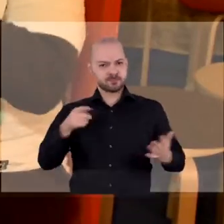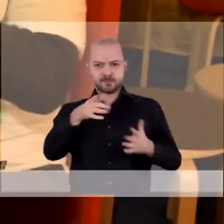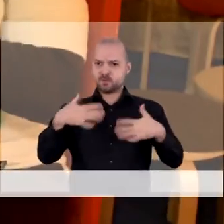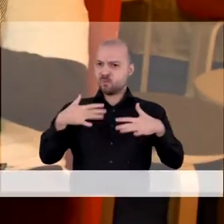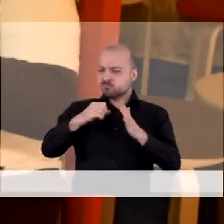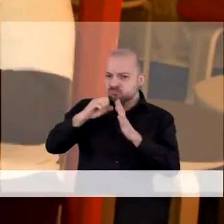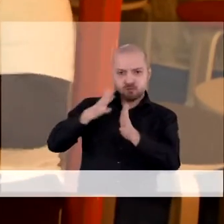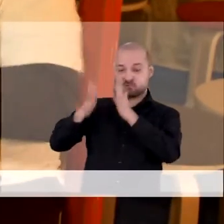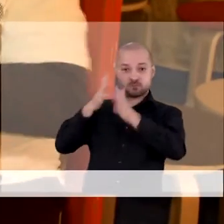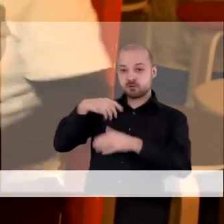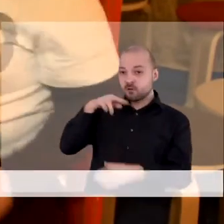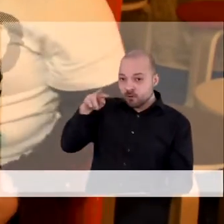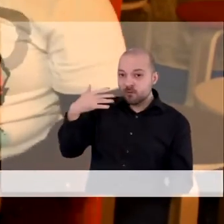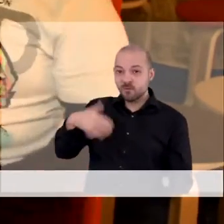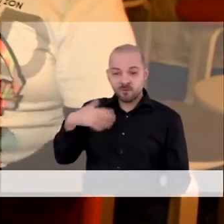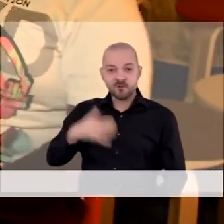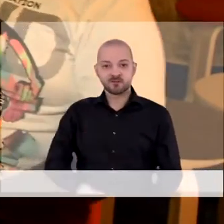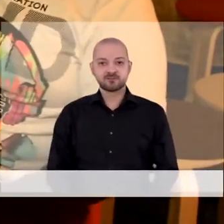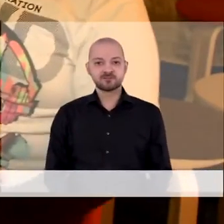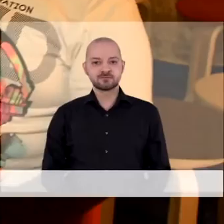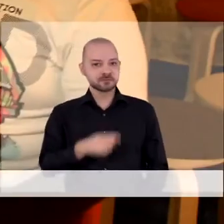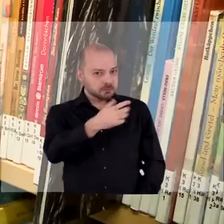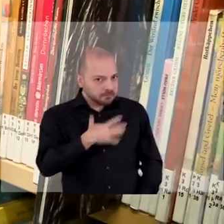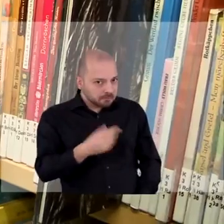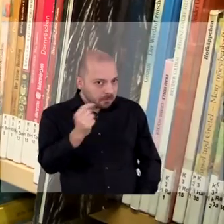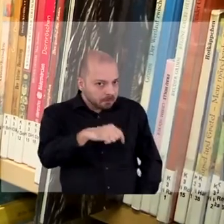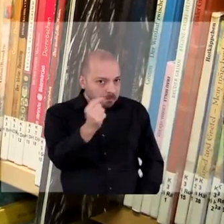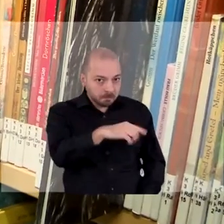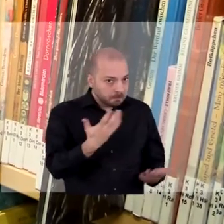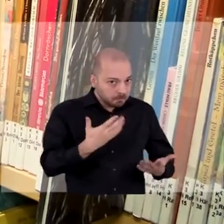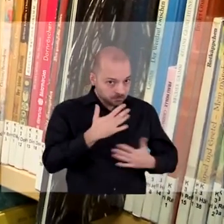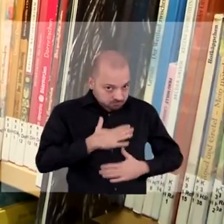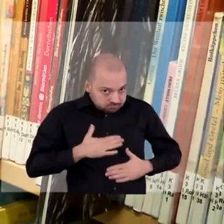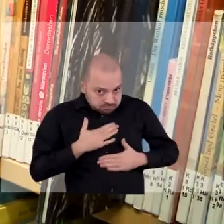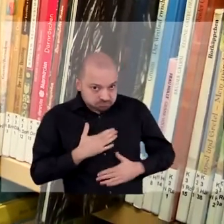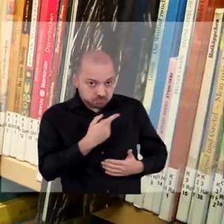The sign language was really fast. Why do you want to come again?